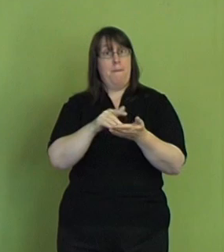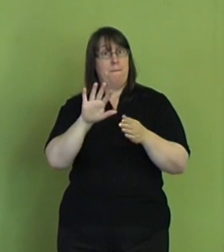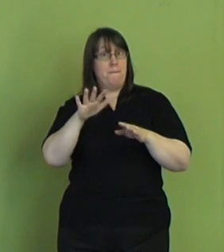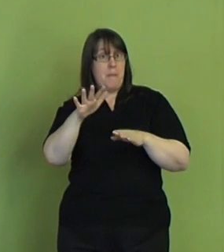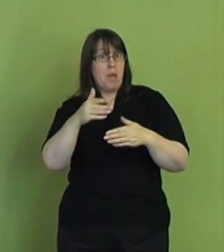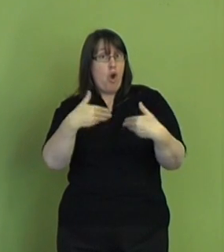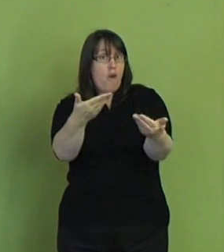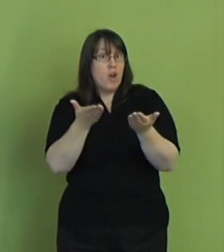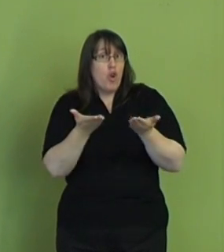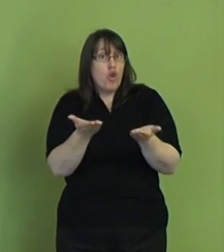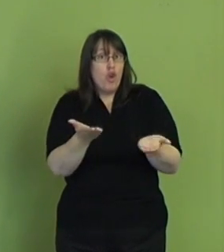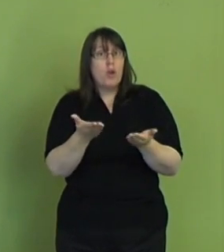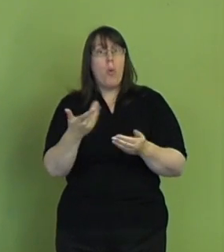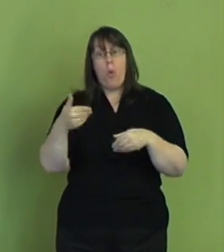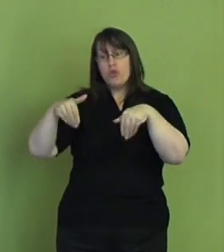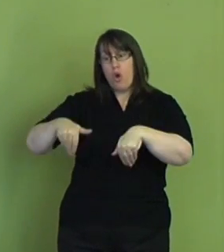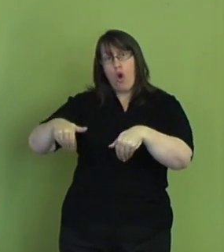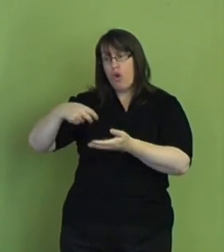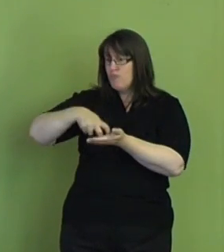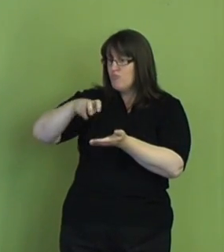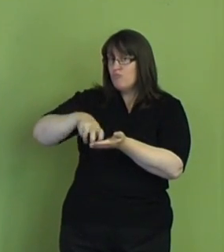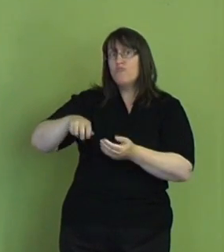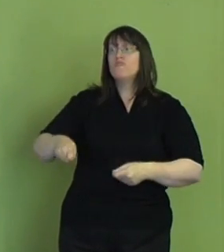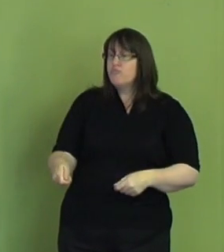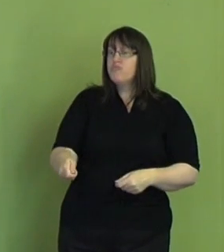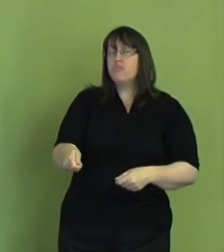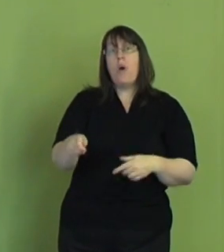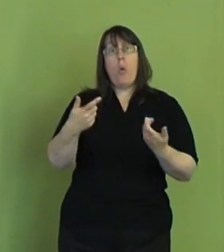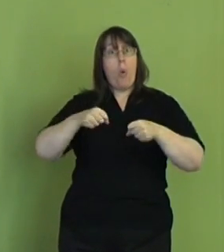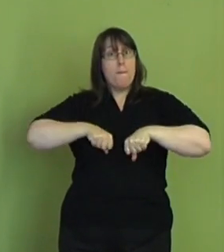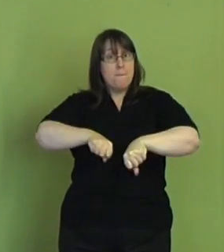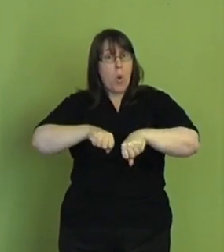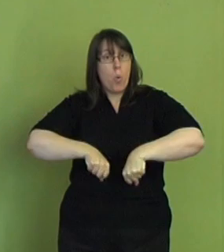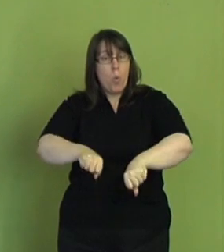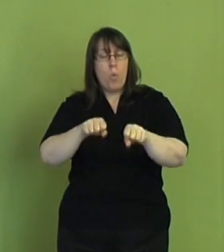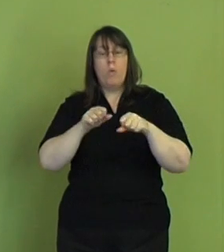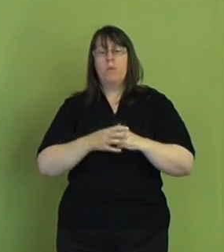walking the dog, mowing the lawns,